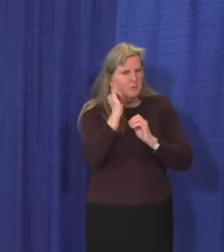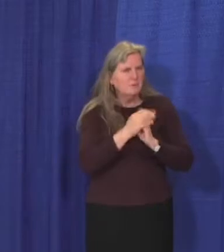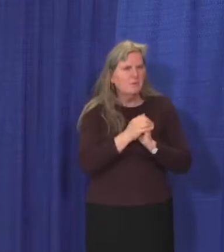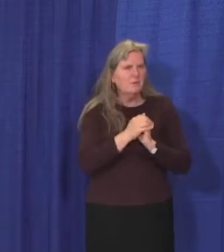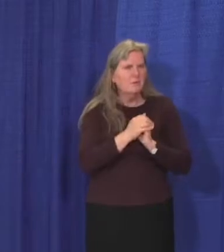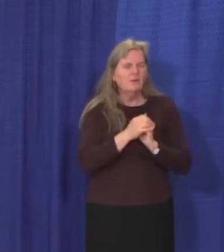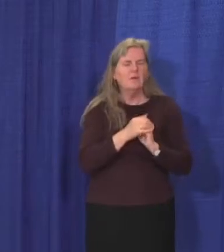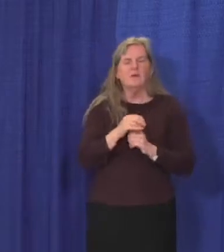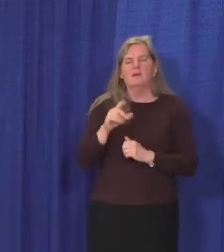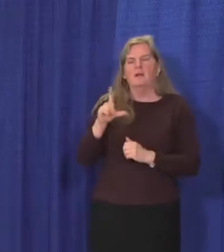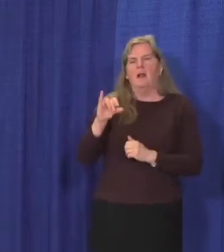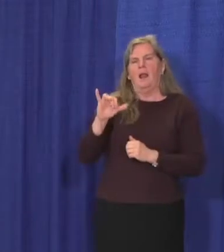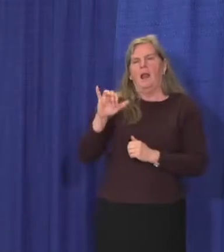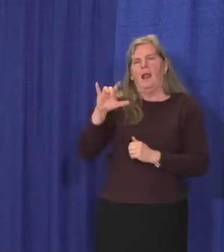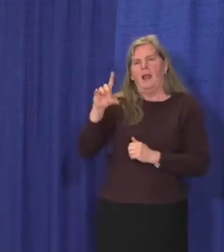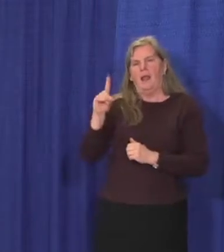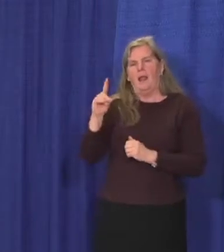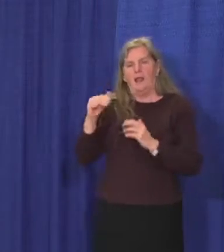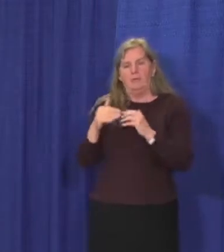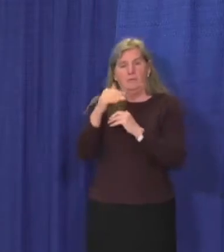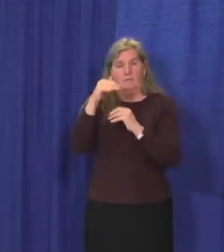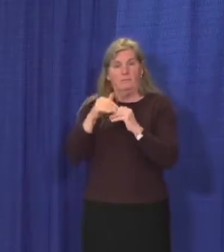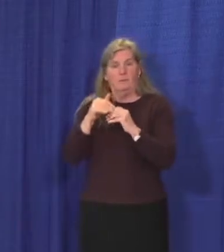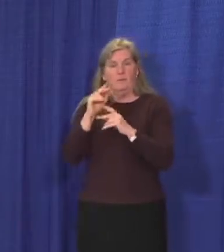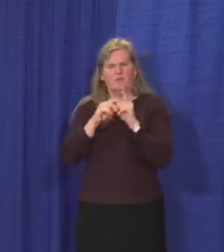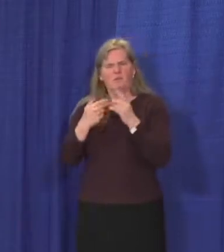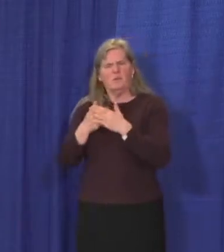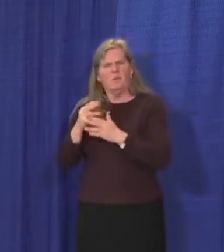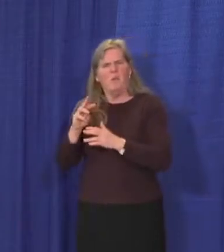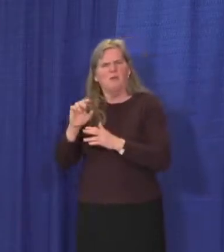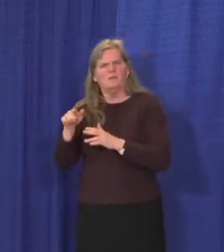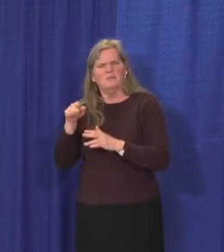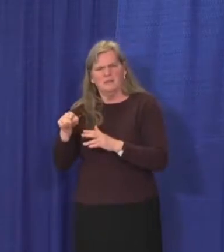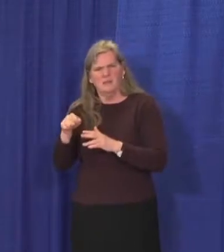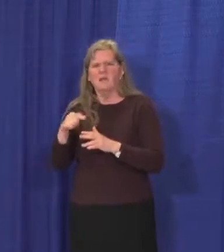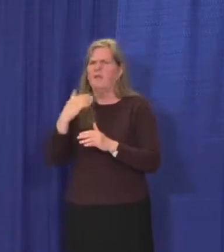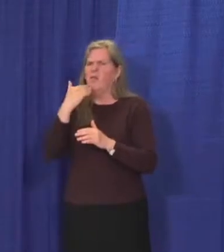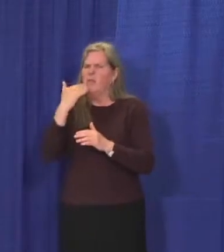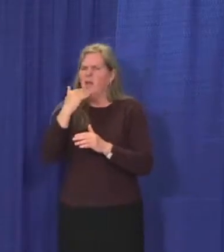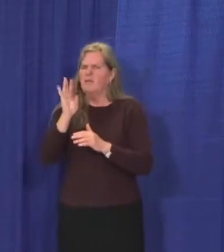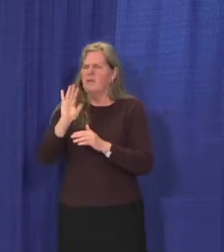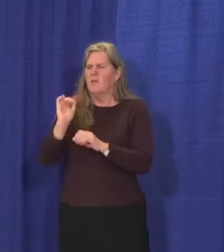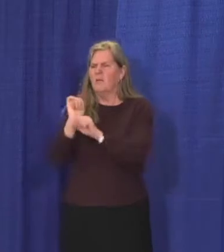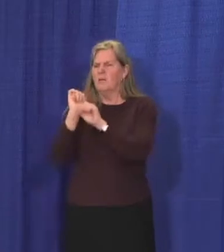with the Leonhard first nation who were working at the southern border helping keep being